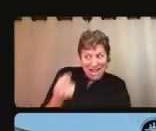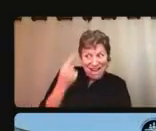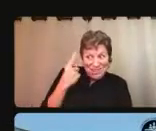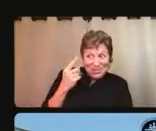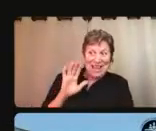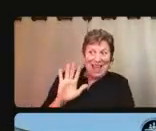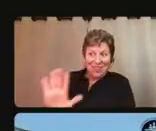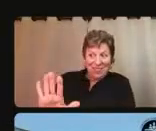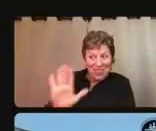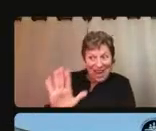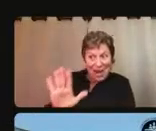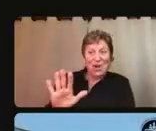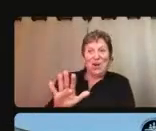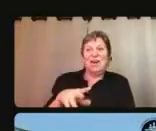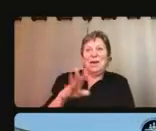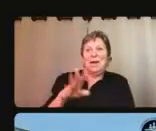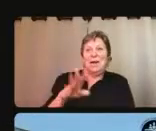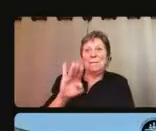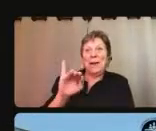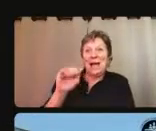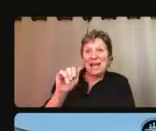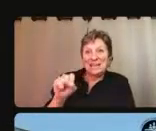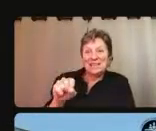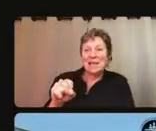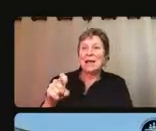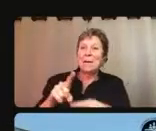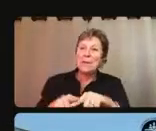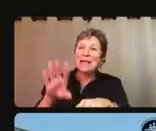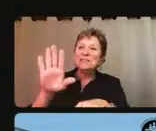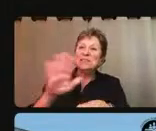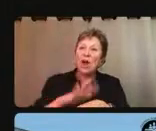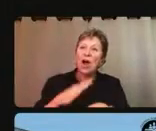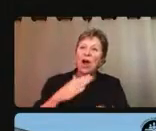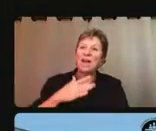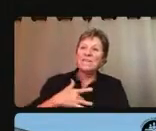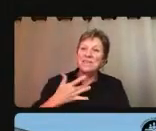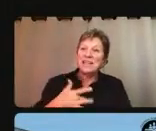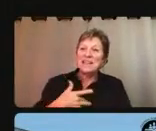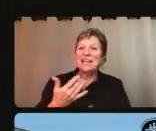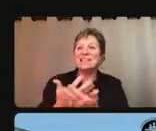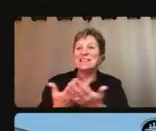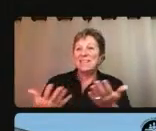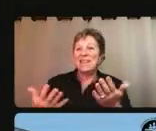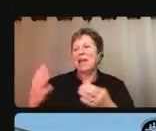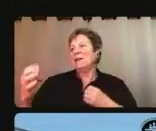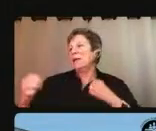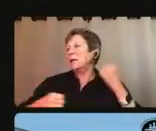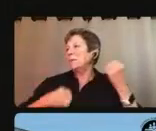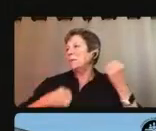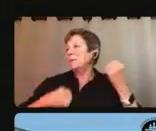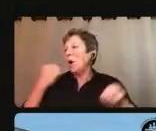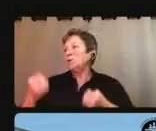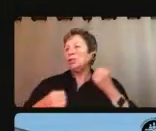UNDERSTANDING THEIR BIASES AND THEIR PREJUDICE.